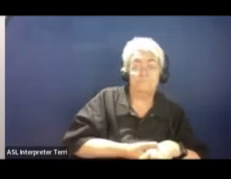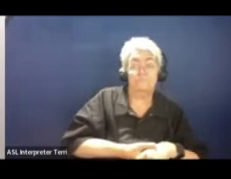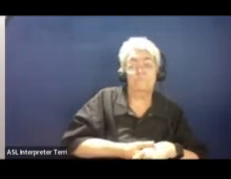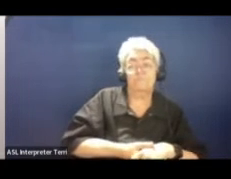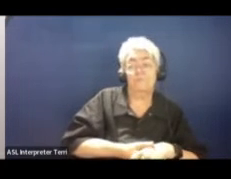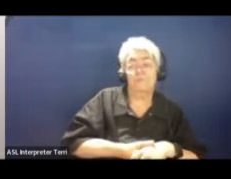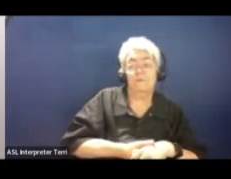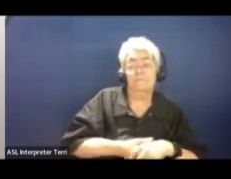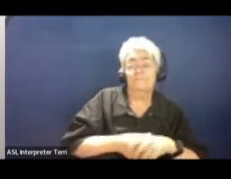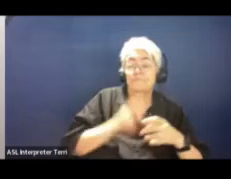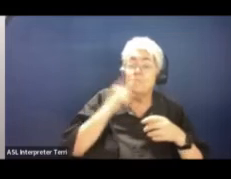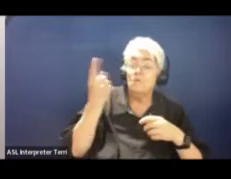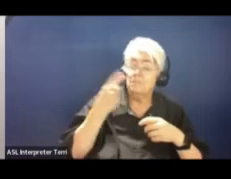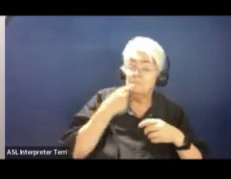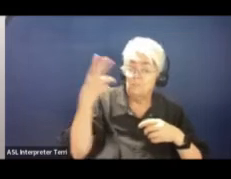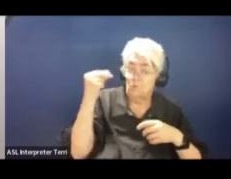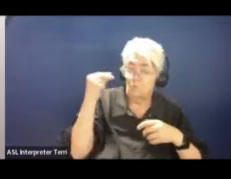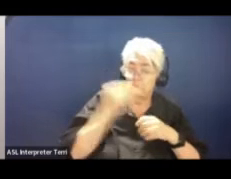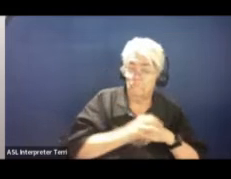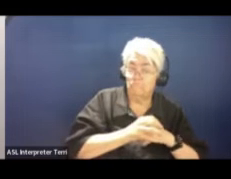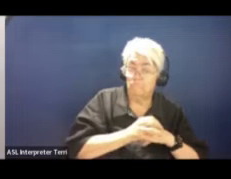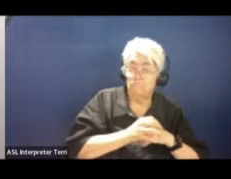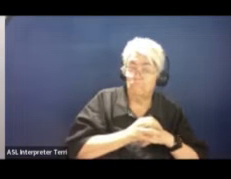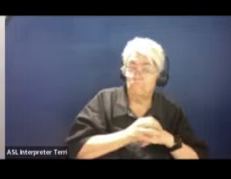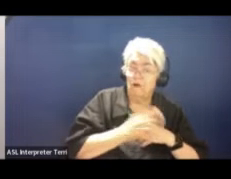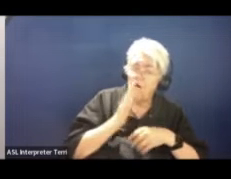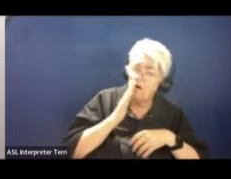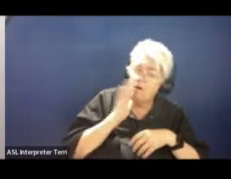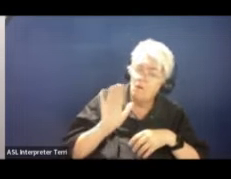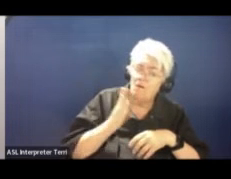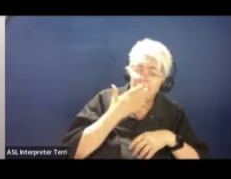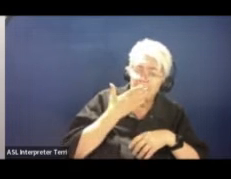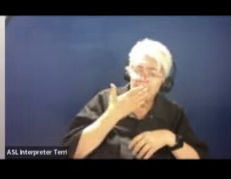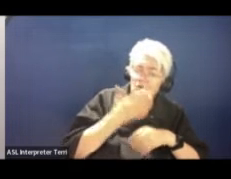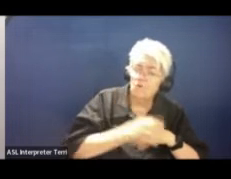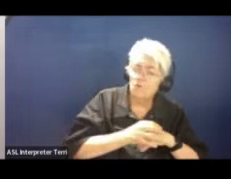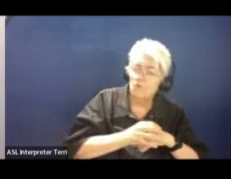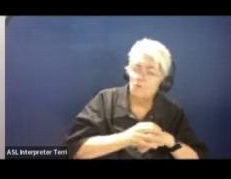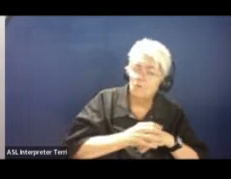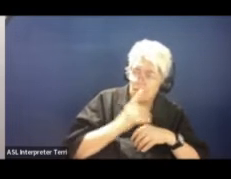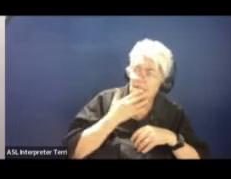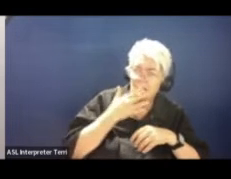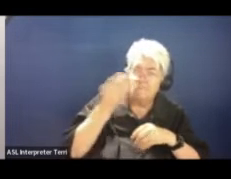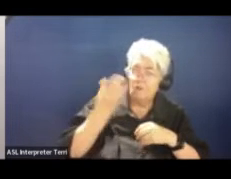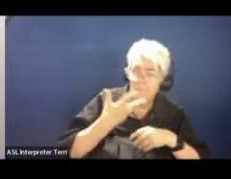And when someone tells me No, I thank them. Amen. Thank you for letting me know that that's not the right fit for you. That's